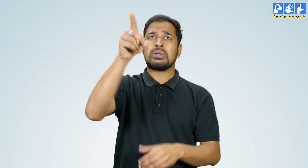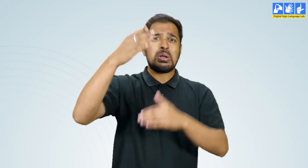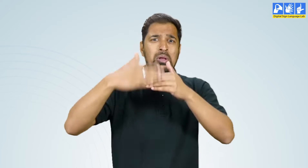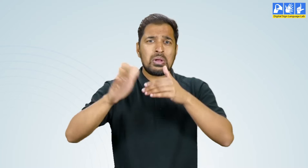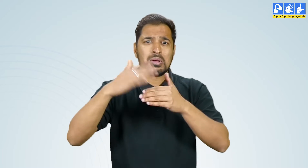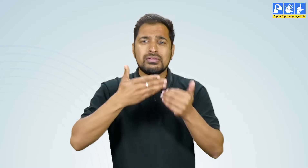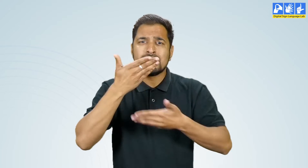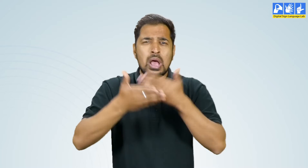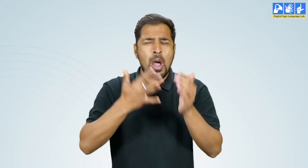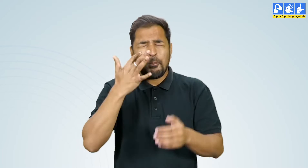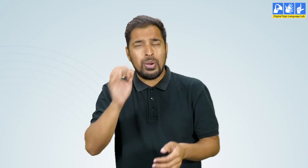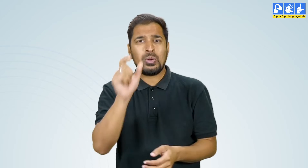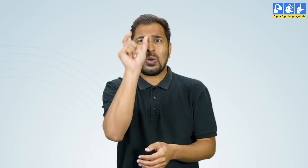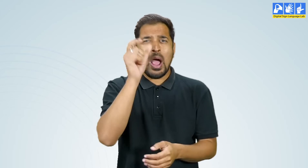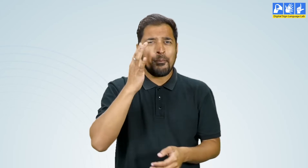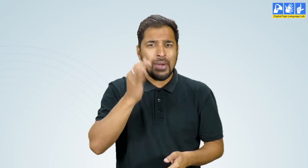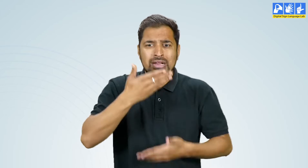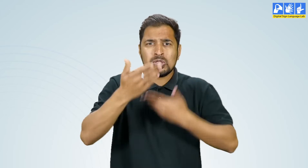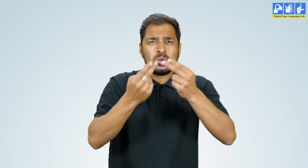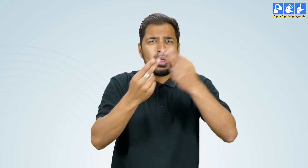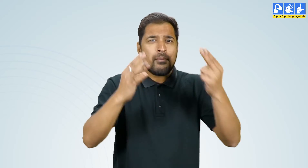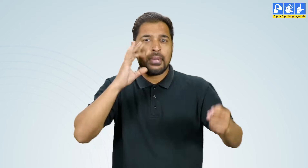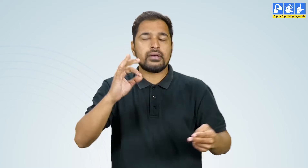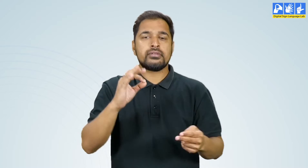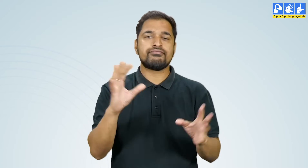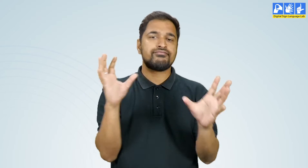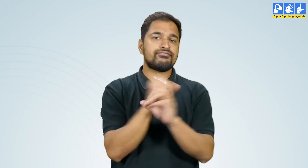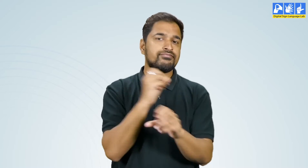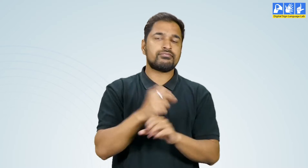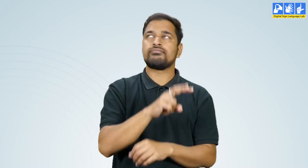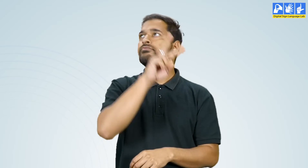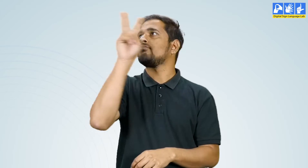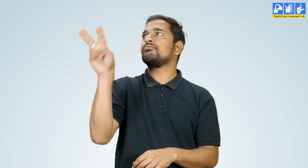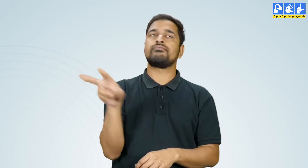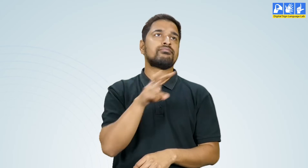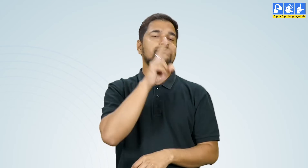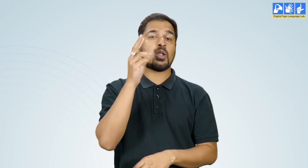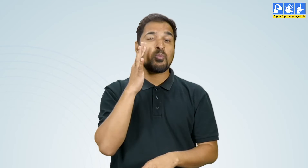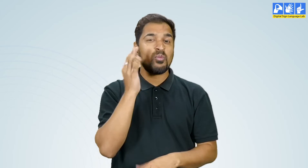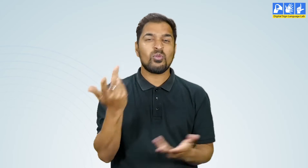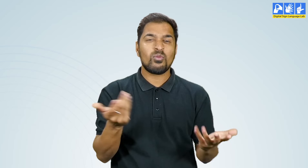they may miss out on important information in school.